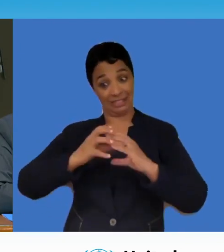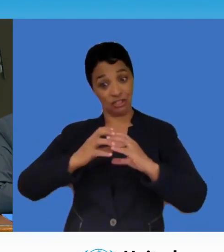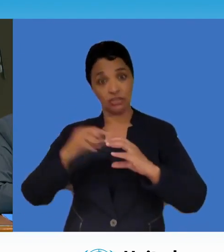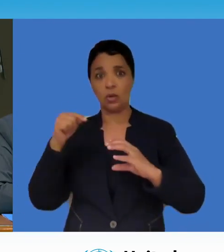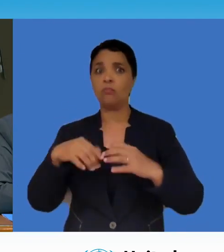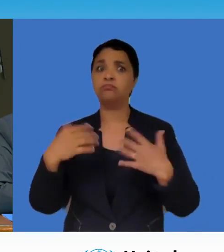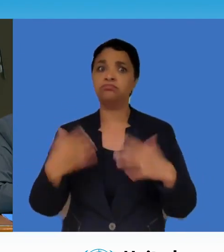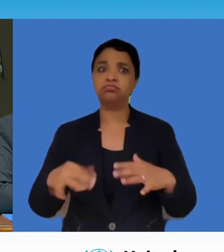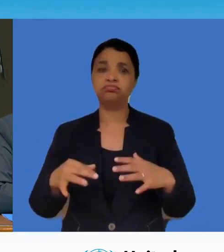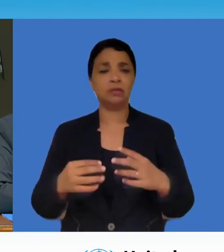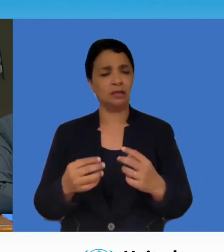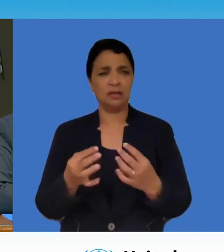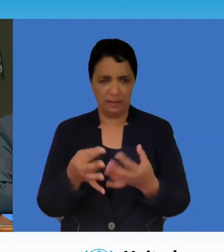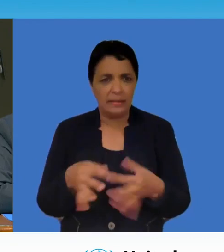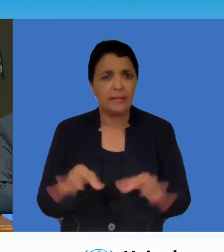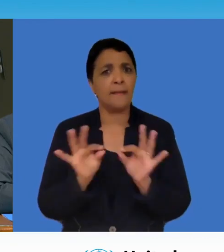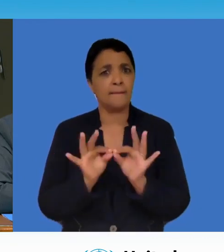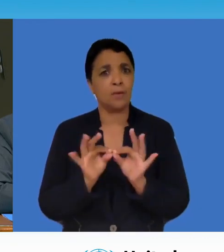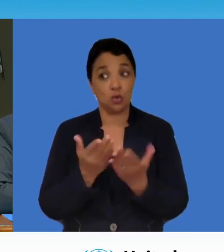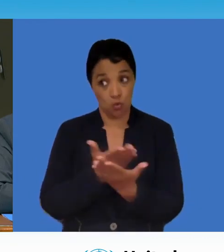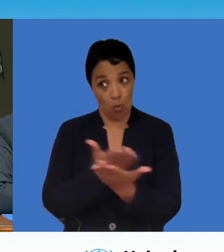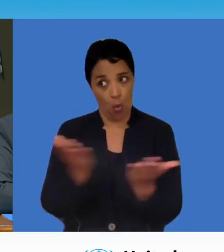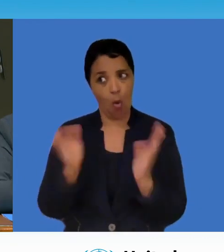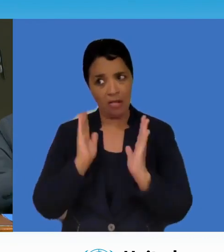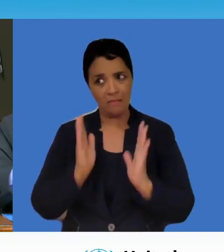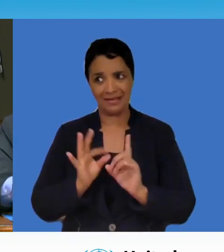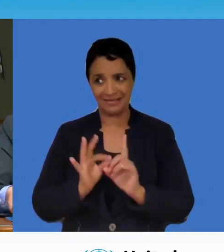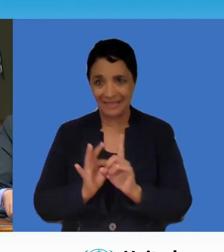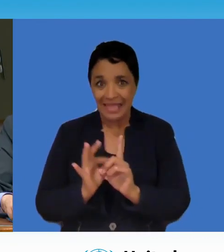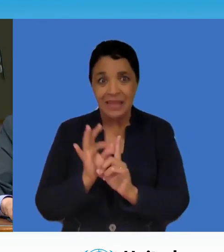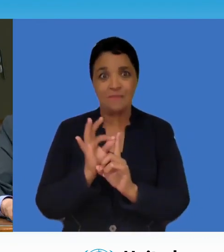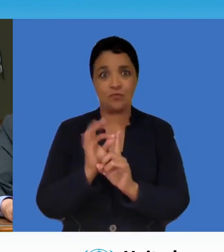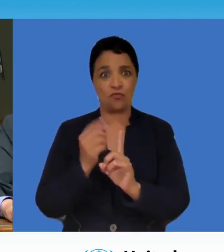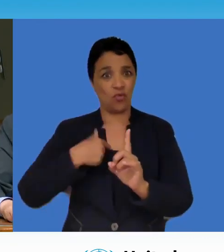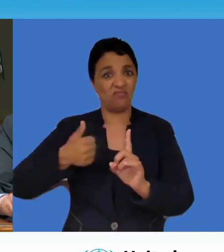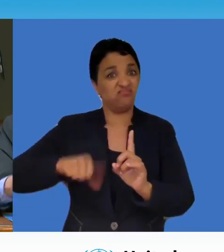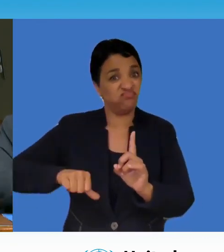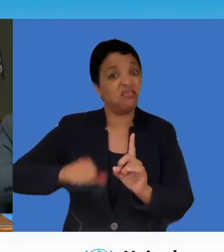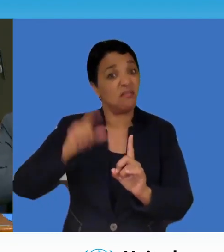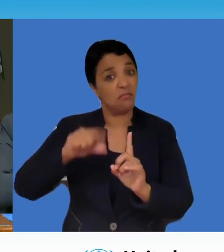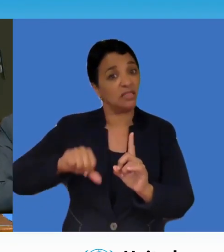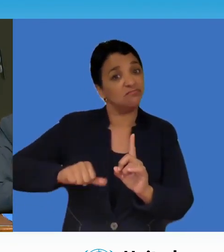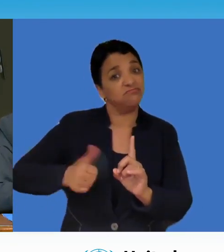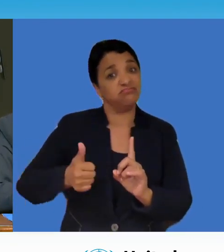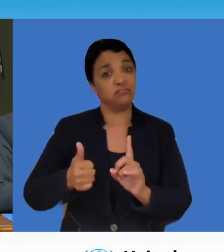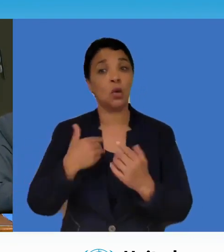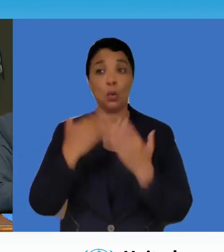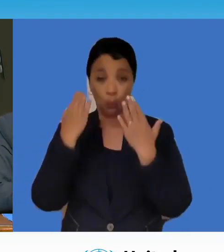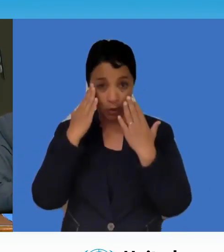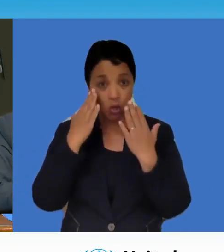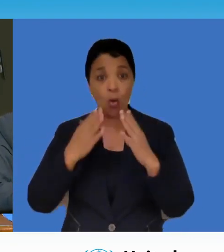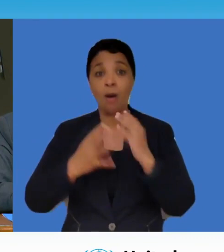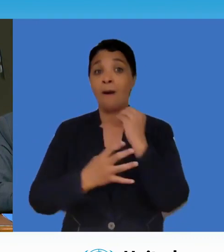really is a critical area that I think we all need to do better at um we recognize that poverty is